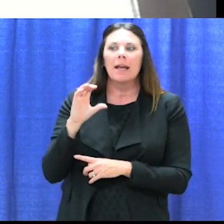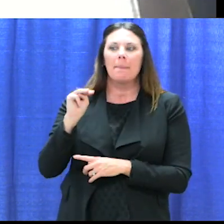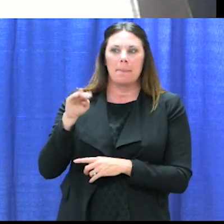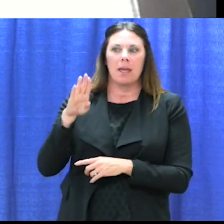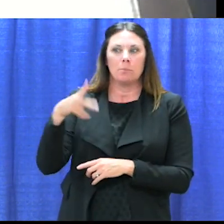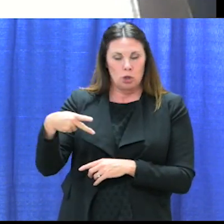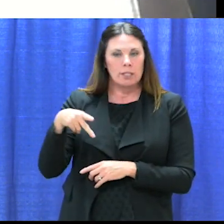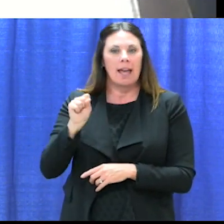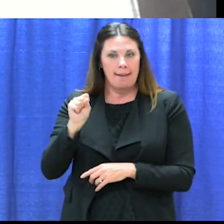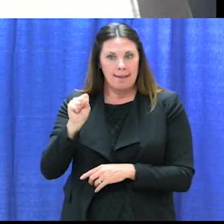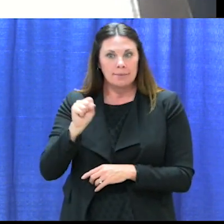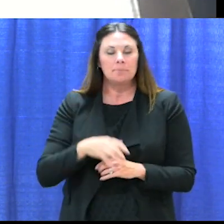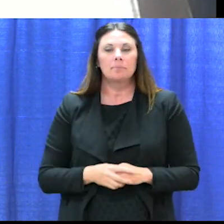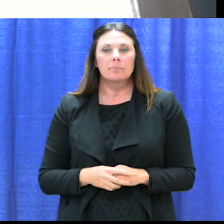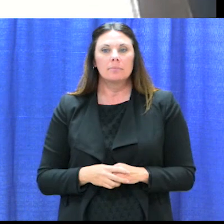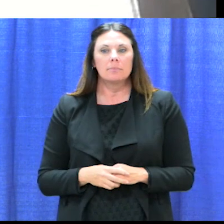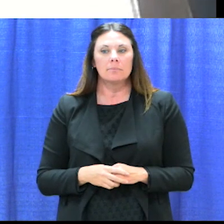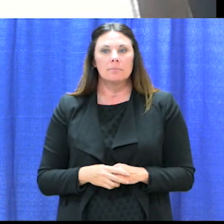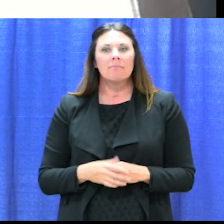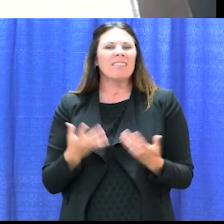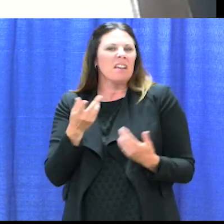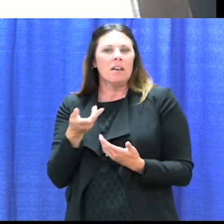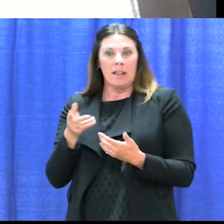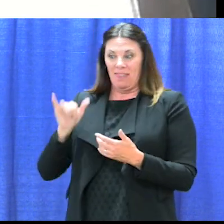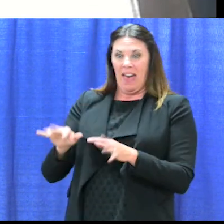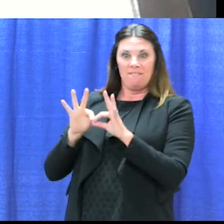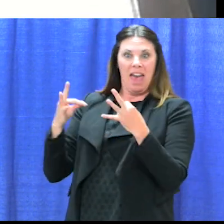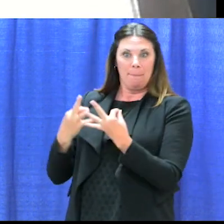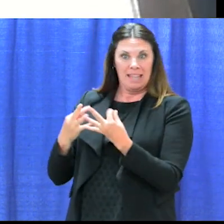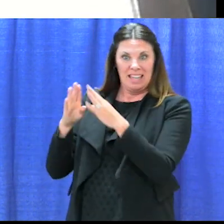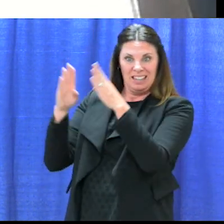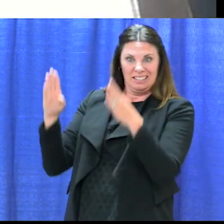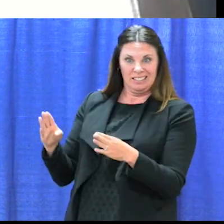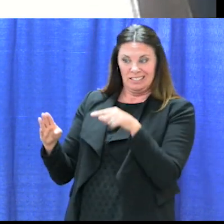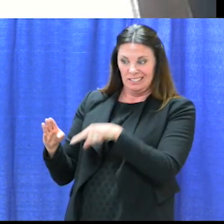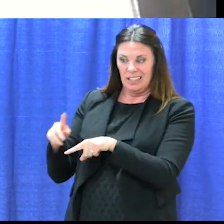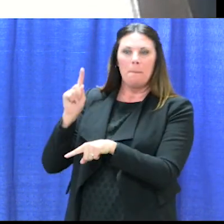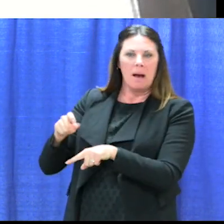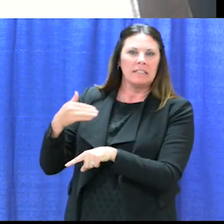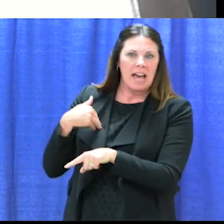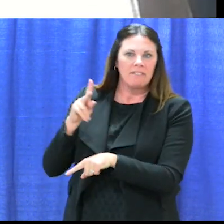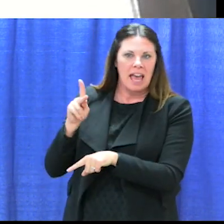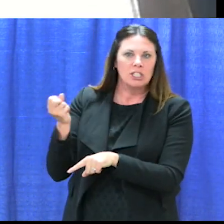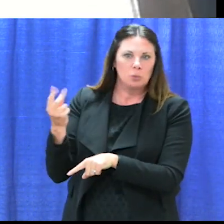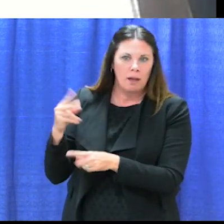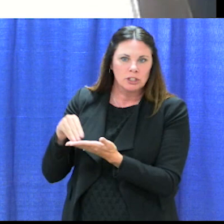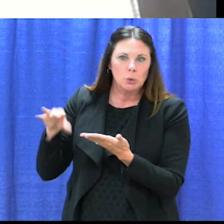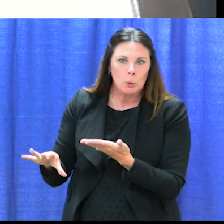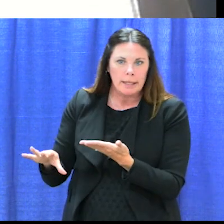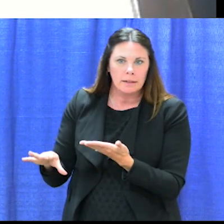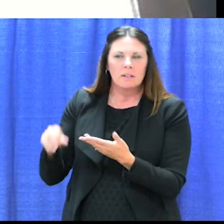They do have to have student in K-12 or higher education in the household or a teacher in